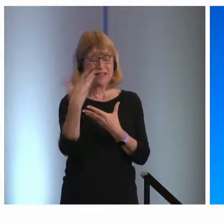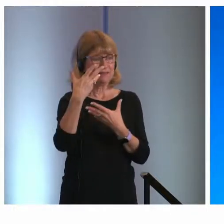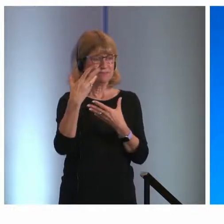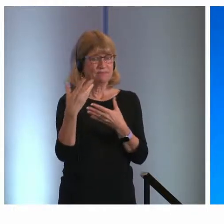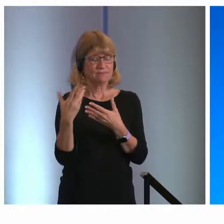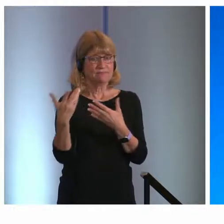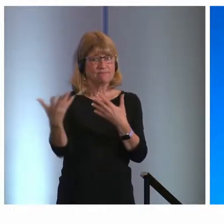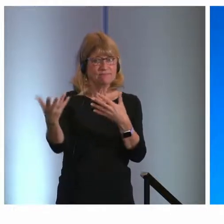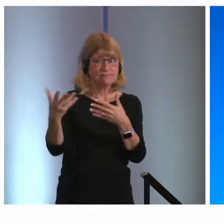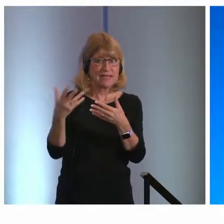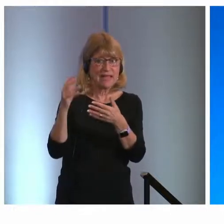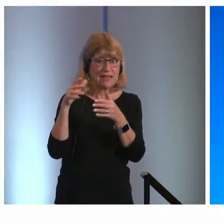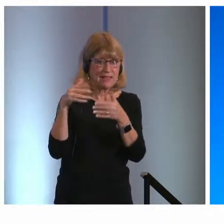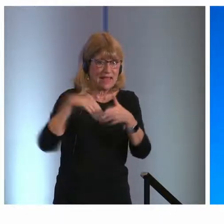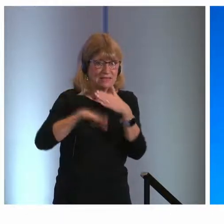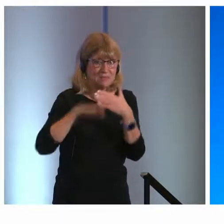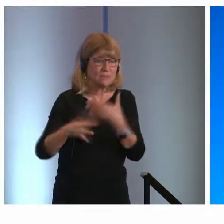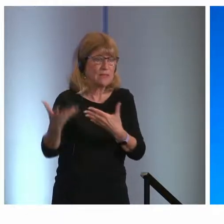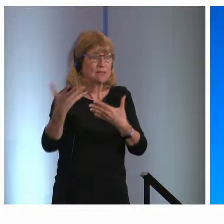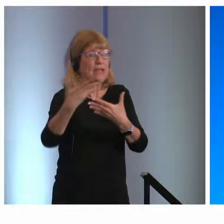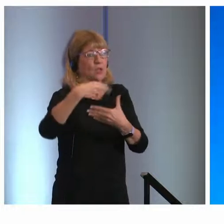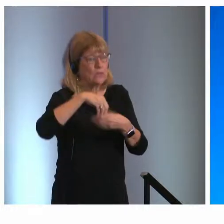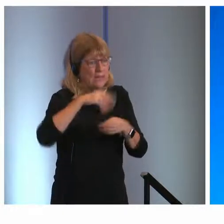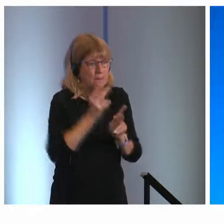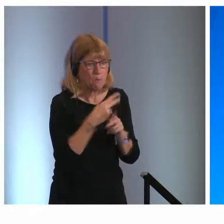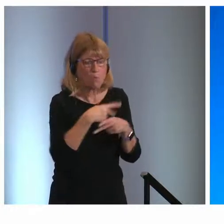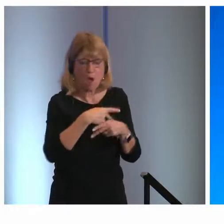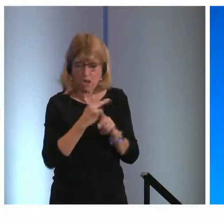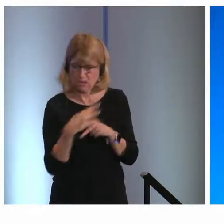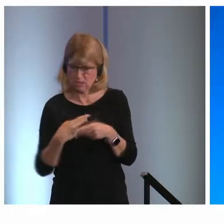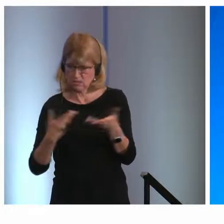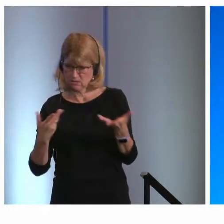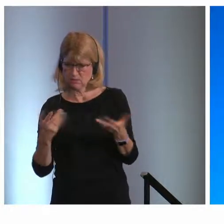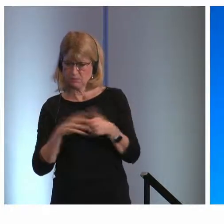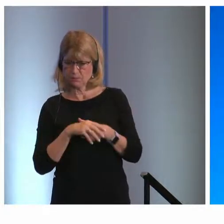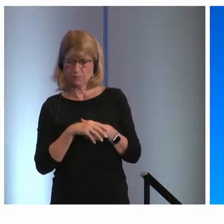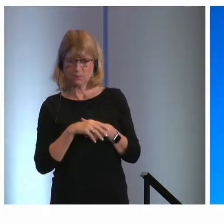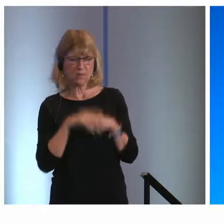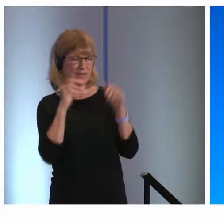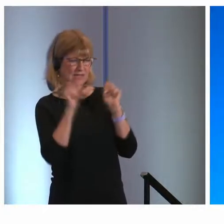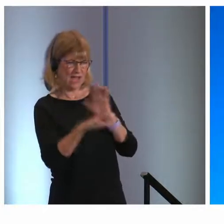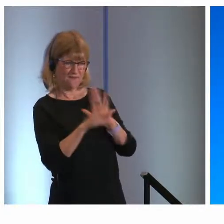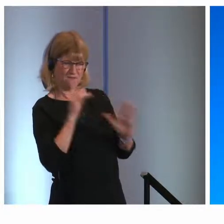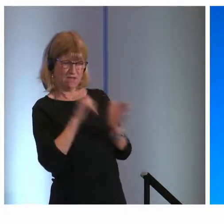congratulations Josh on your McArthur Award, that's very cool. An integration of accessibility